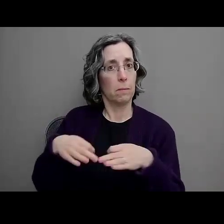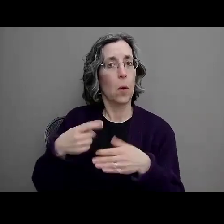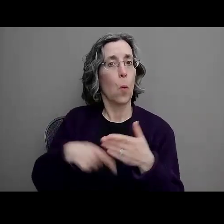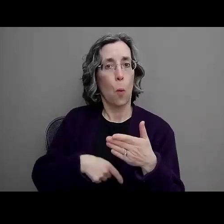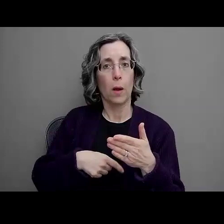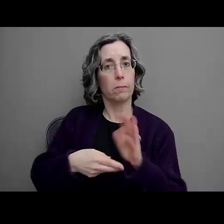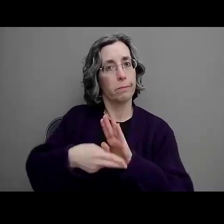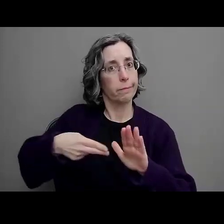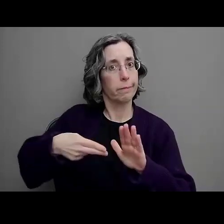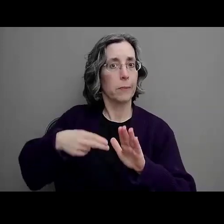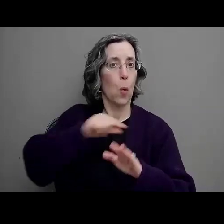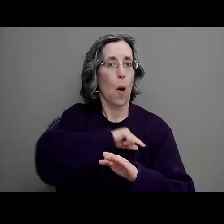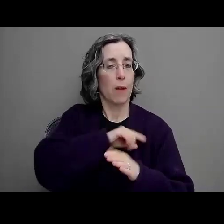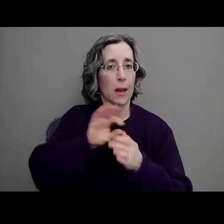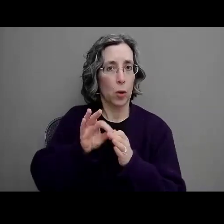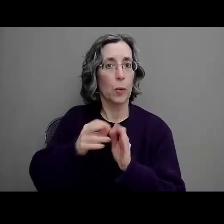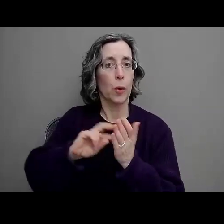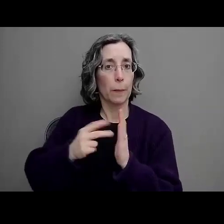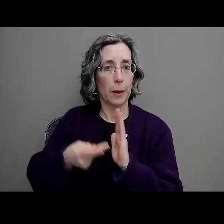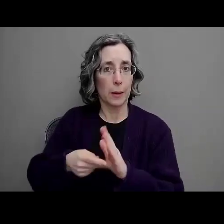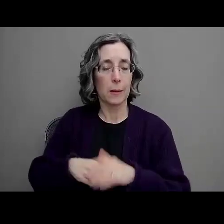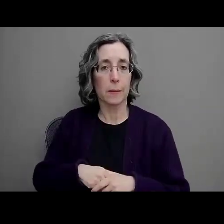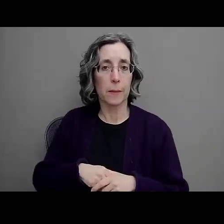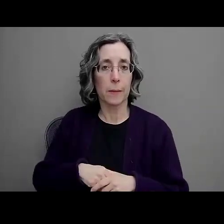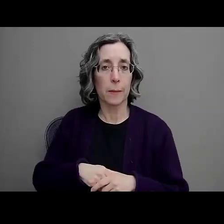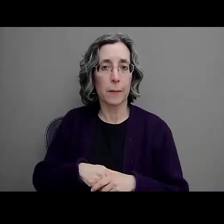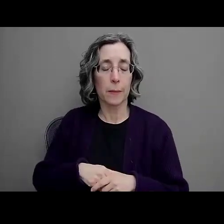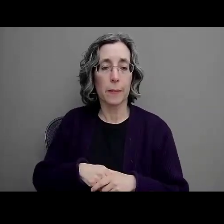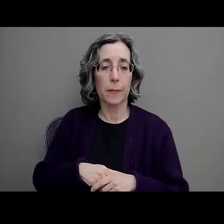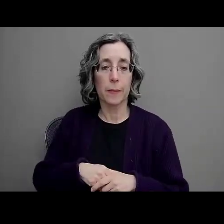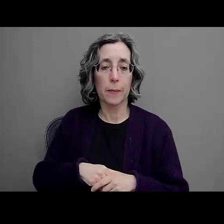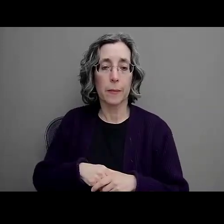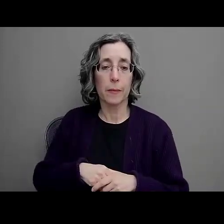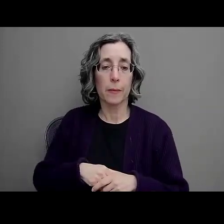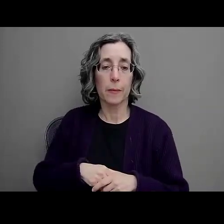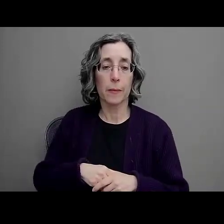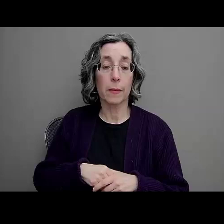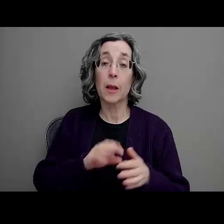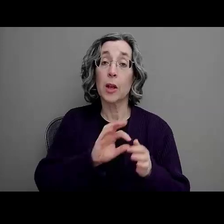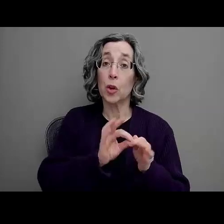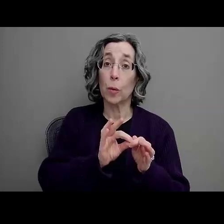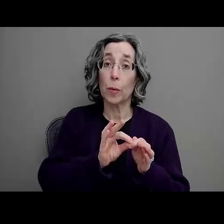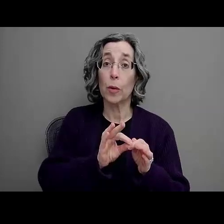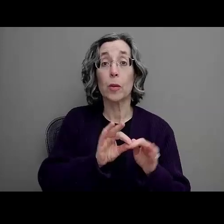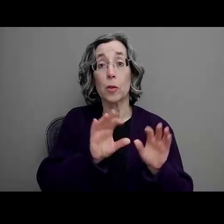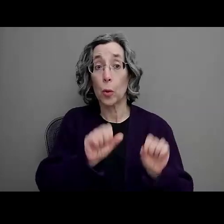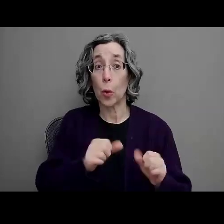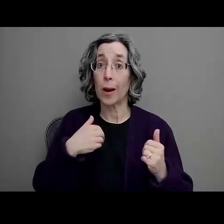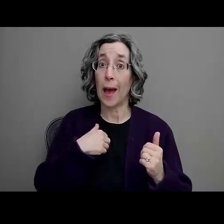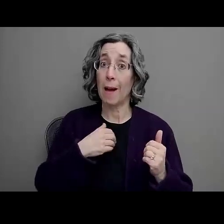Virginia. However, there is a definition of what a "qualified interpreter" is in the State of Virginia. And so our regulation or our Code of Virginia does regulatory review and approval. That has not been granted so far. And so at this point, there is no regulation in Virginia. However, there is a